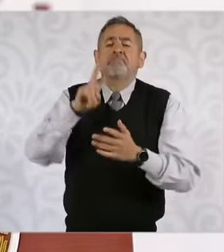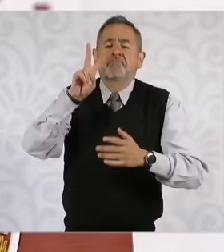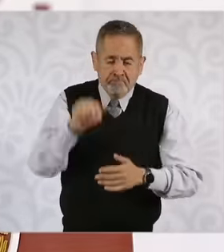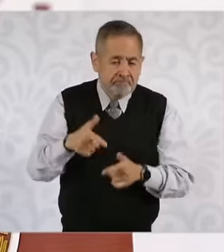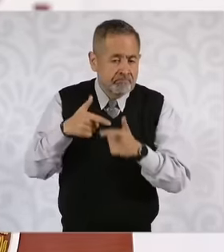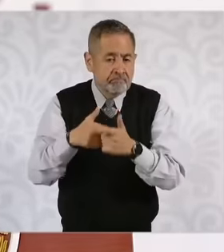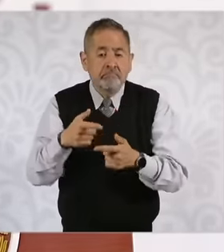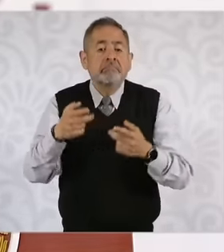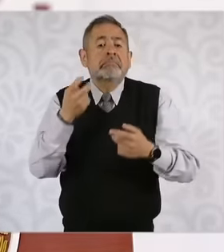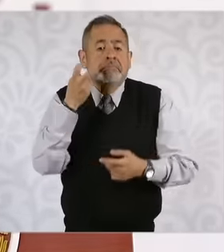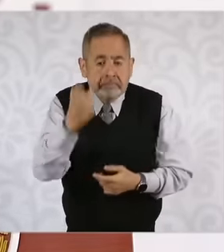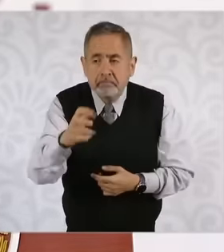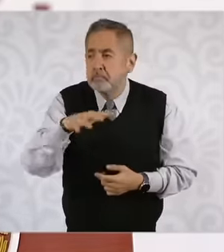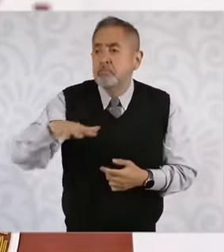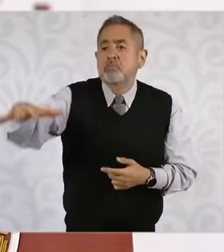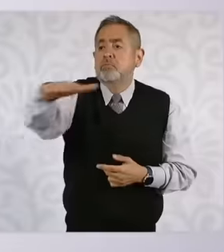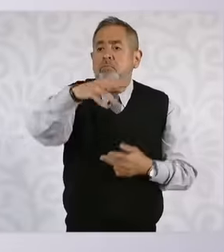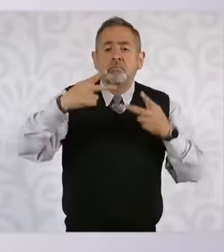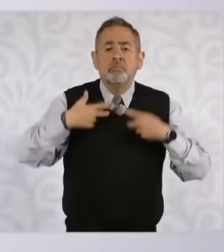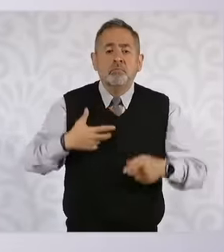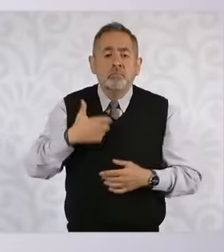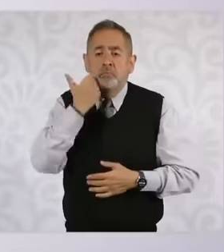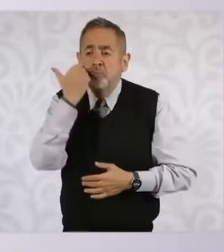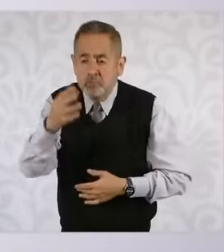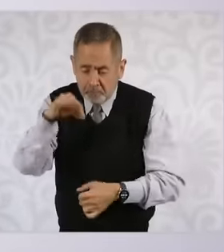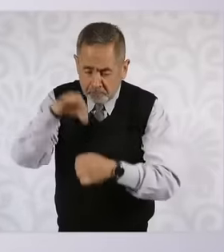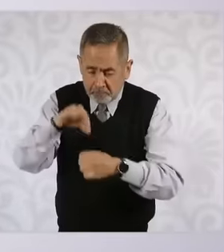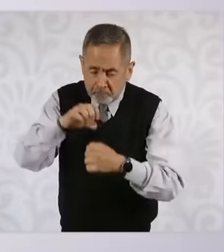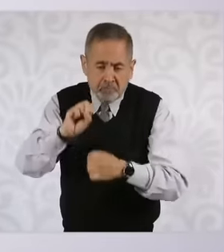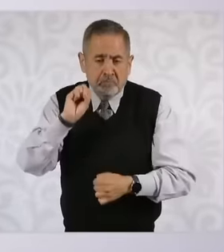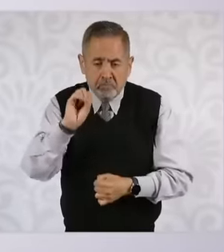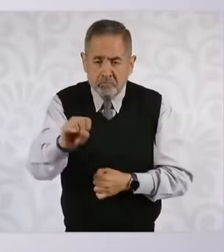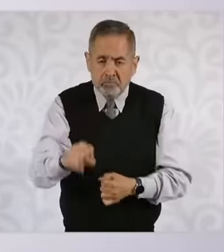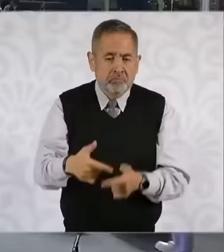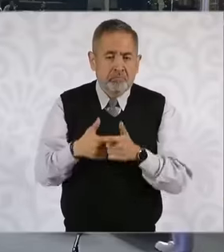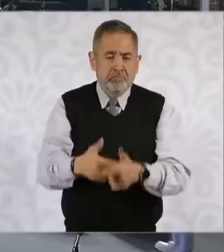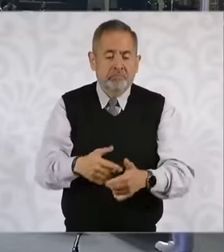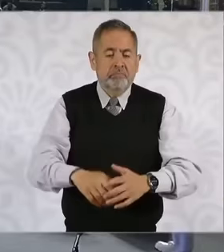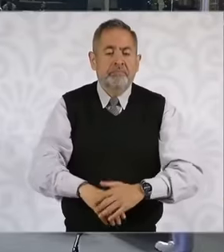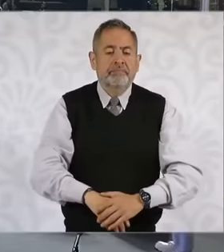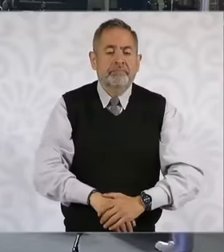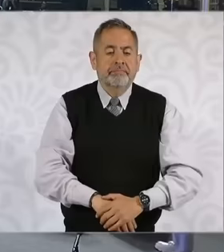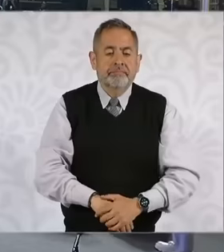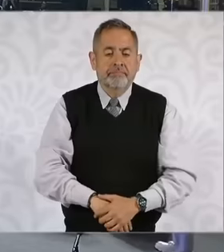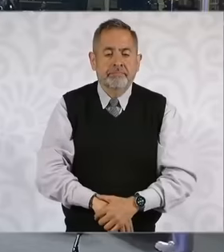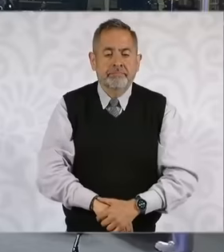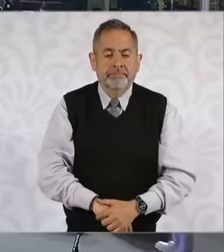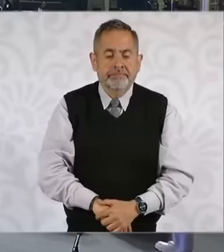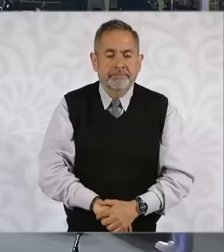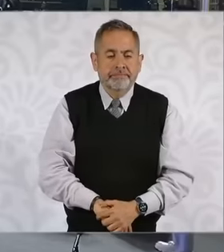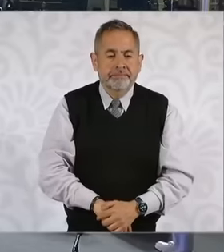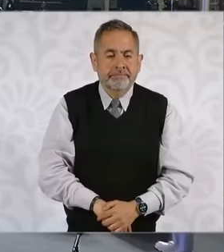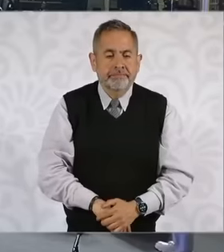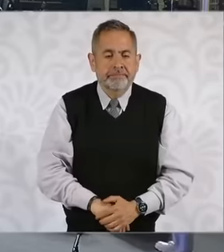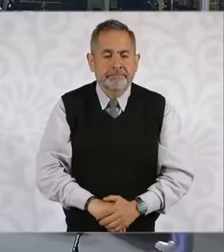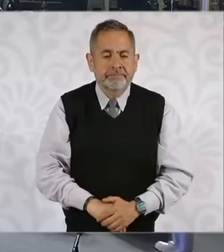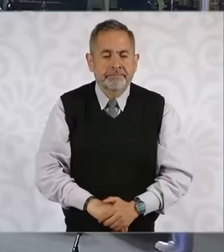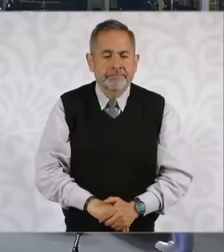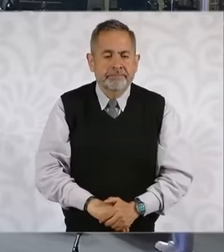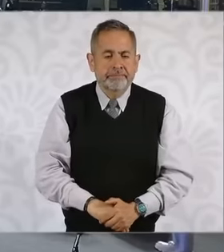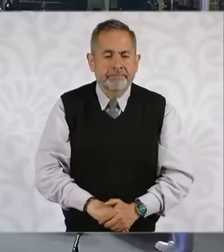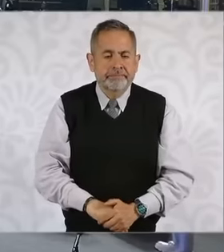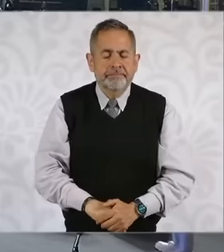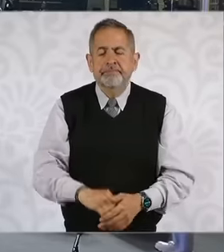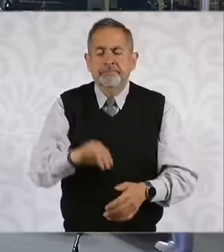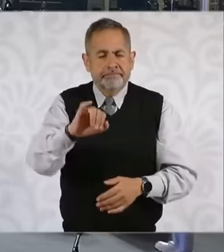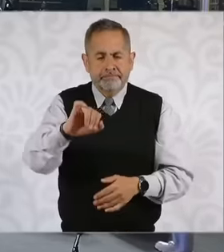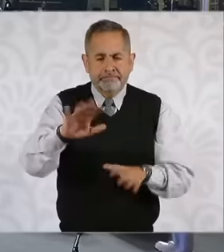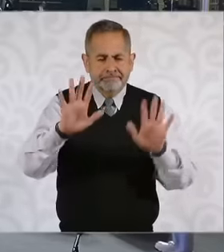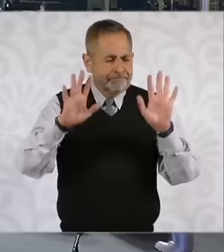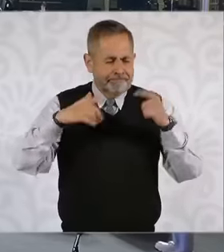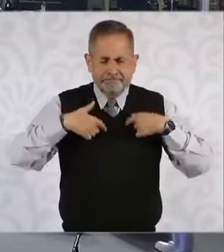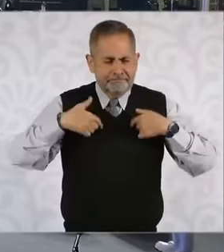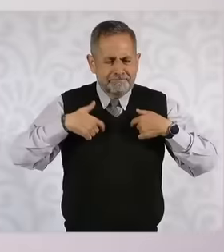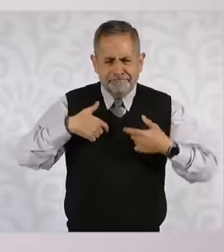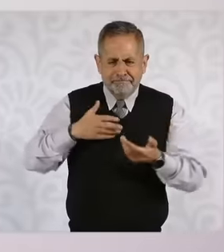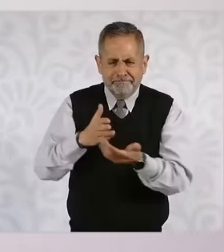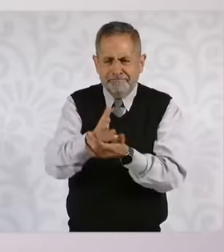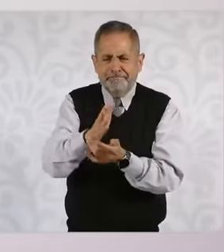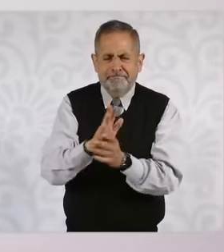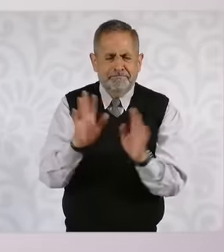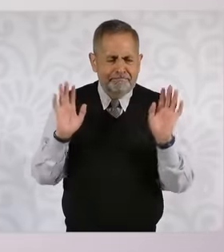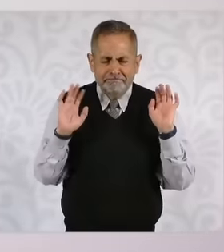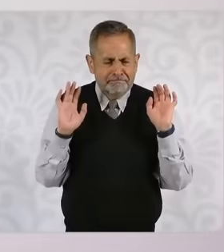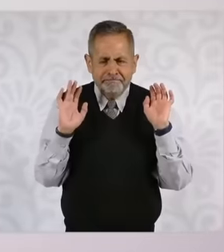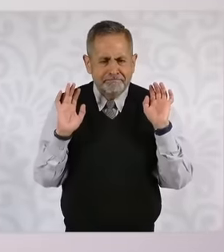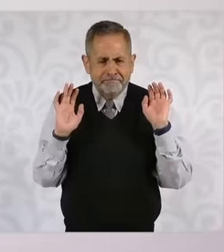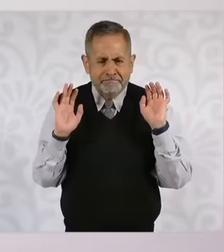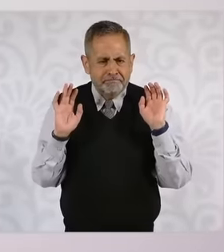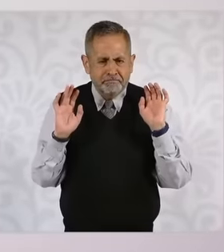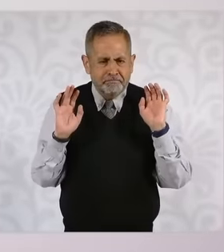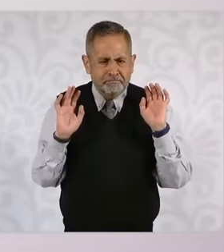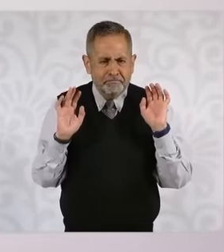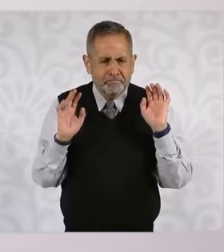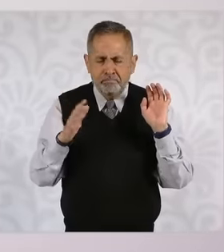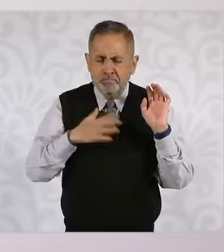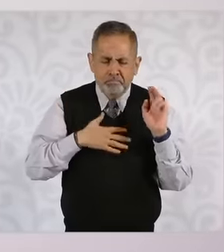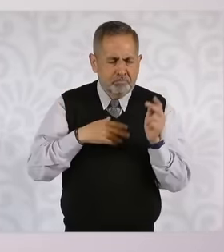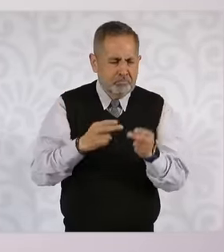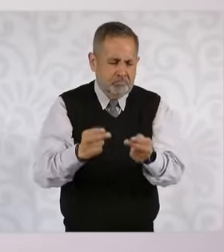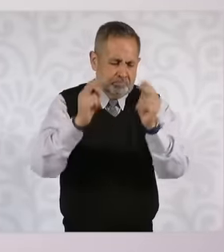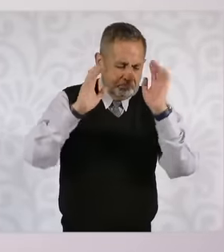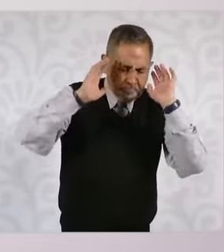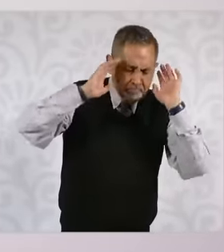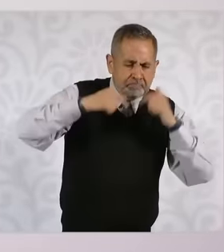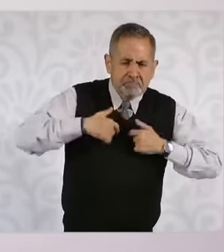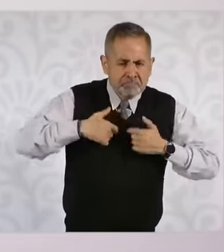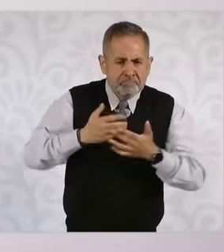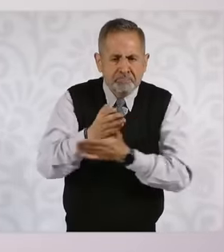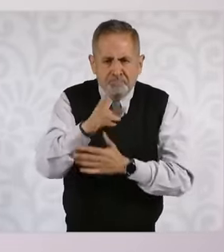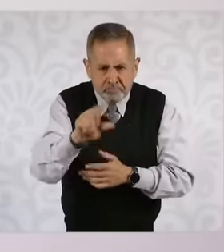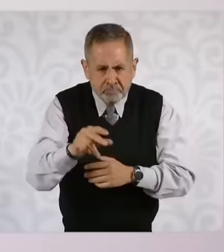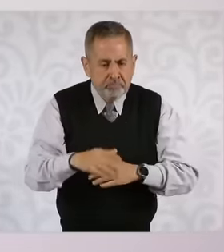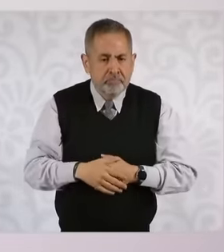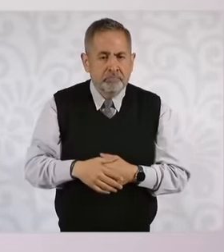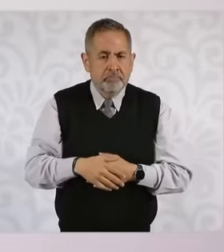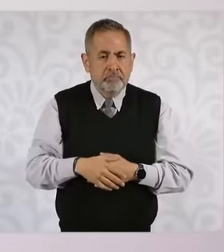Mexico wanted it to be, yes but we are not going to get involved in it no it is not that now if we file a complaint with